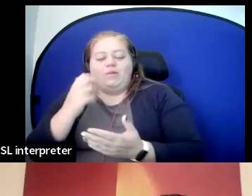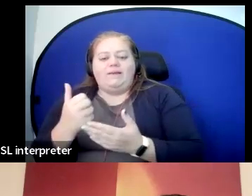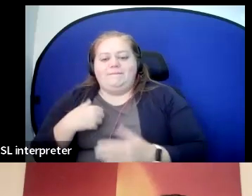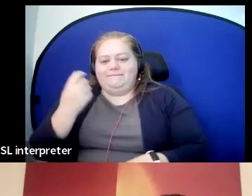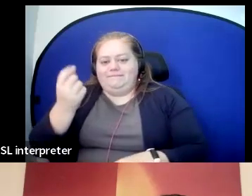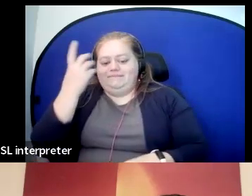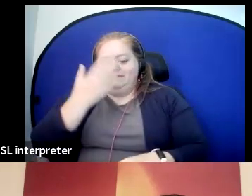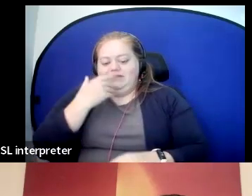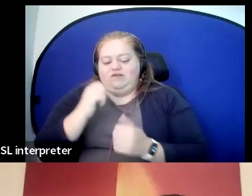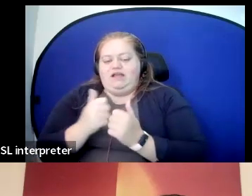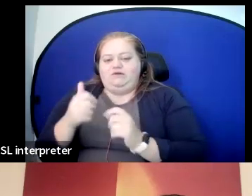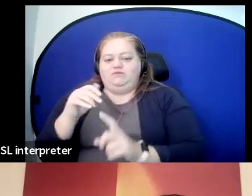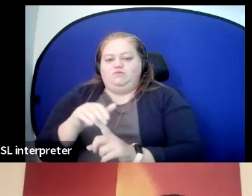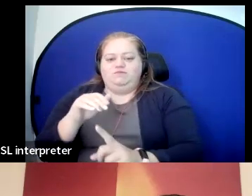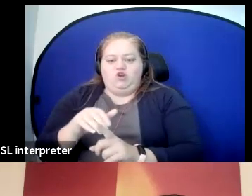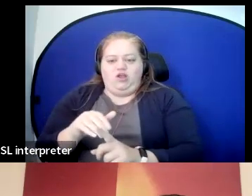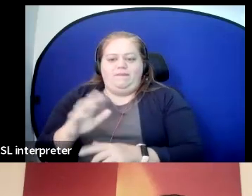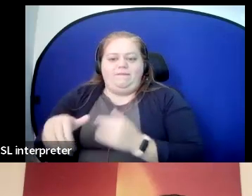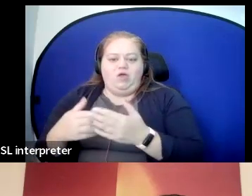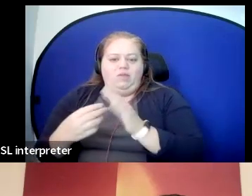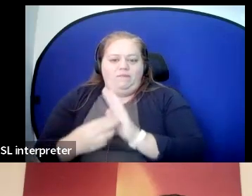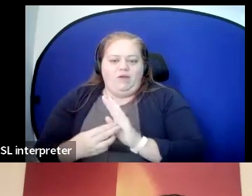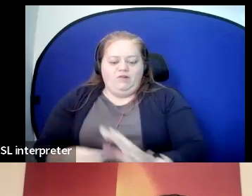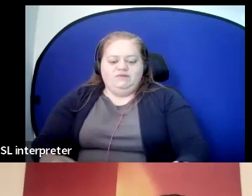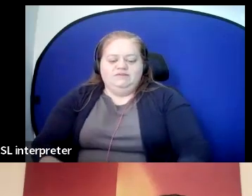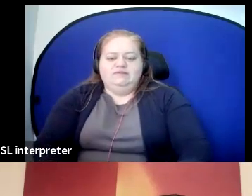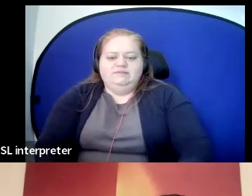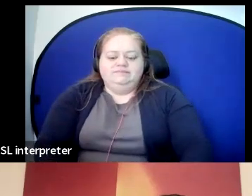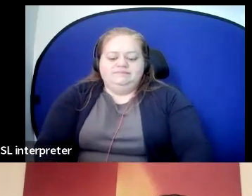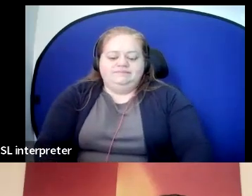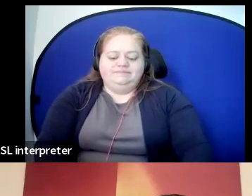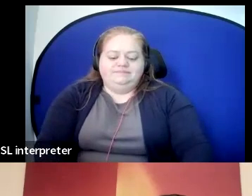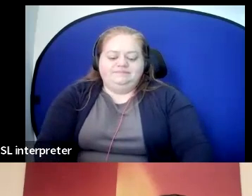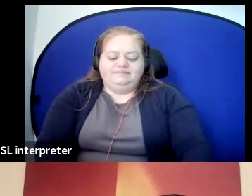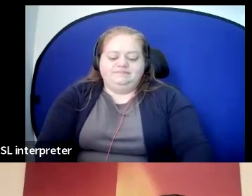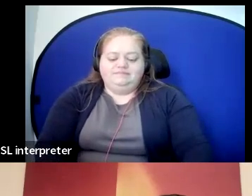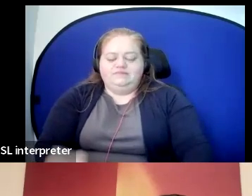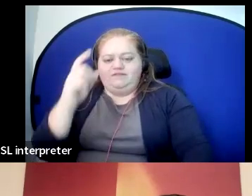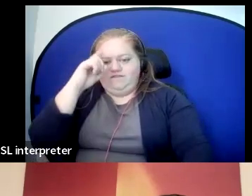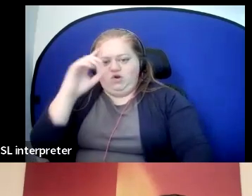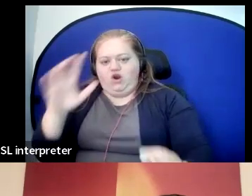to prompt these models for our specific use cases.